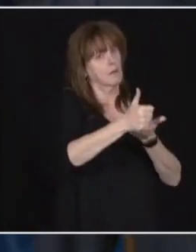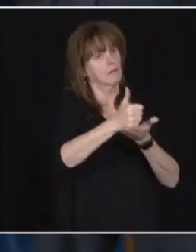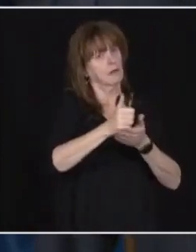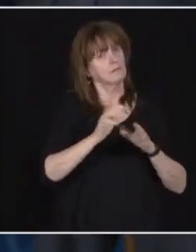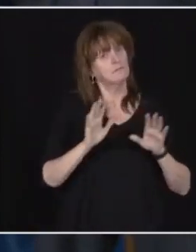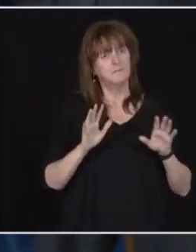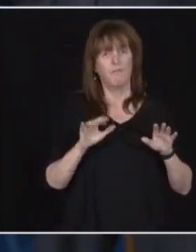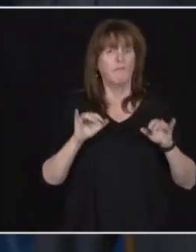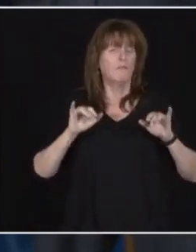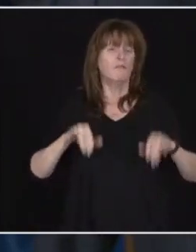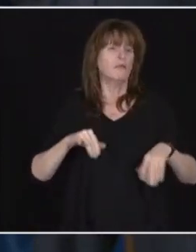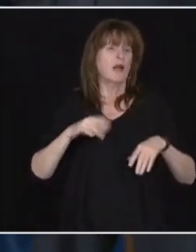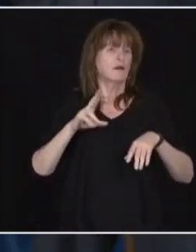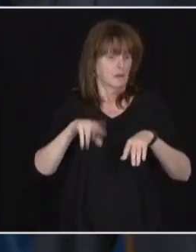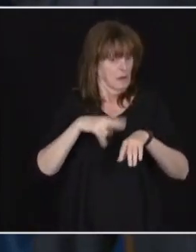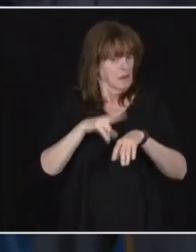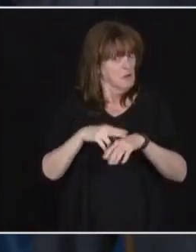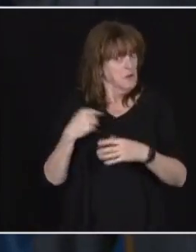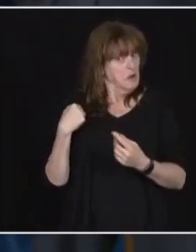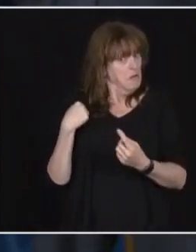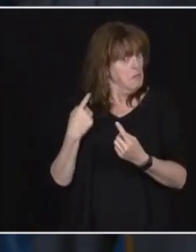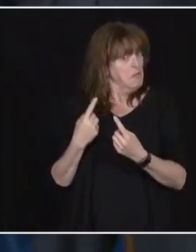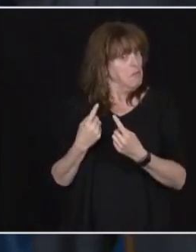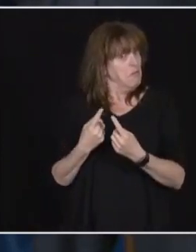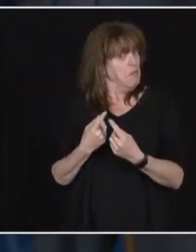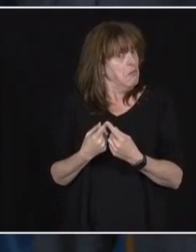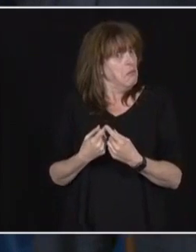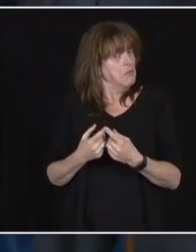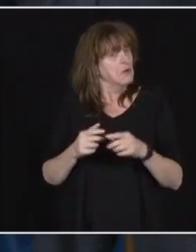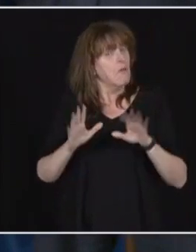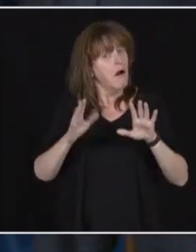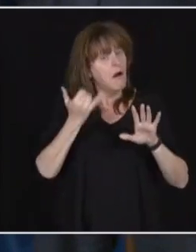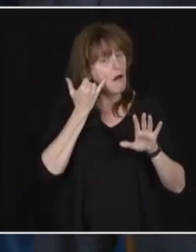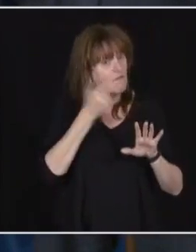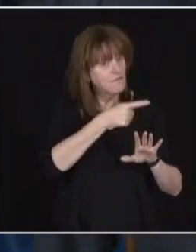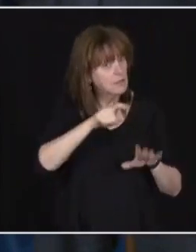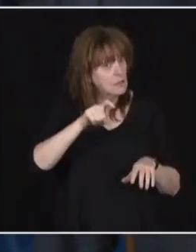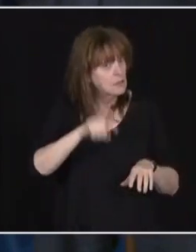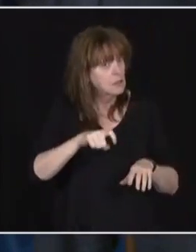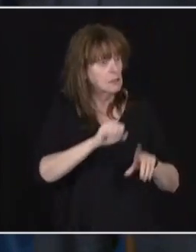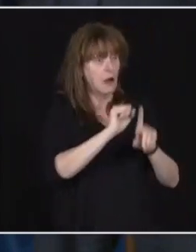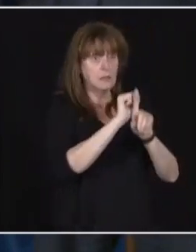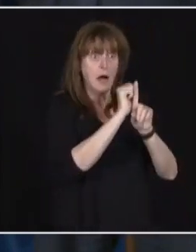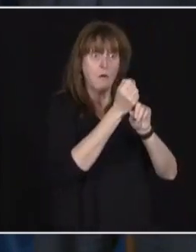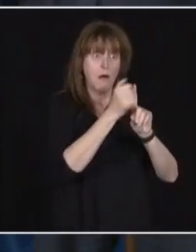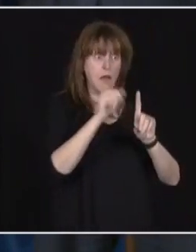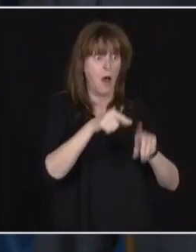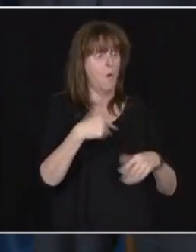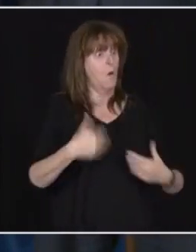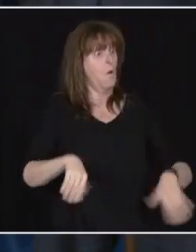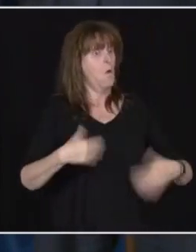quickly to help care for these very vulnerable populations. It is happening naturally but if we need to happen